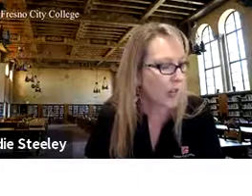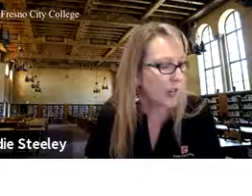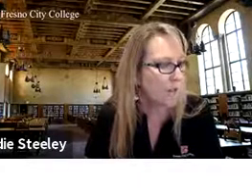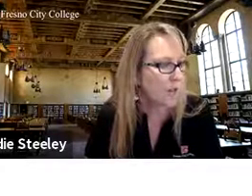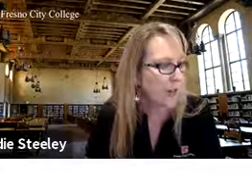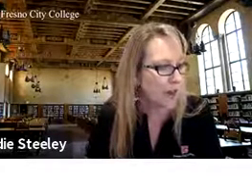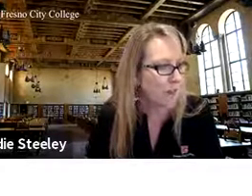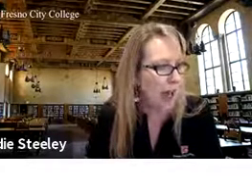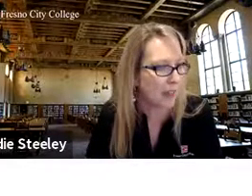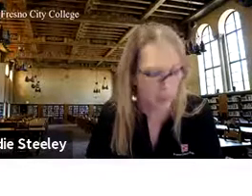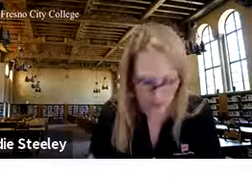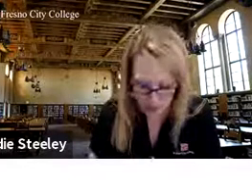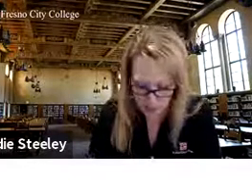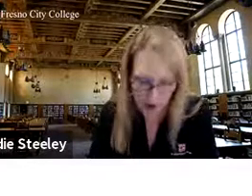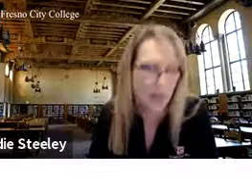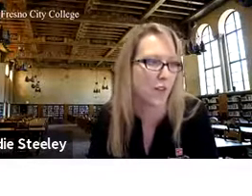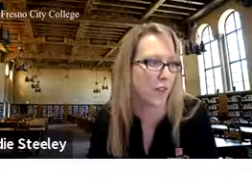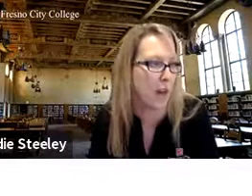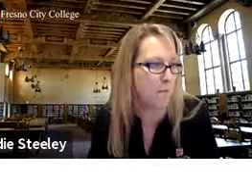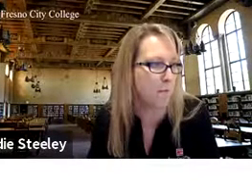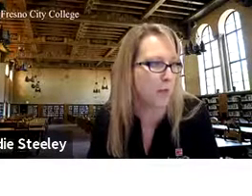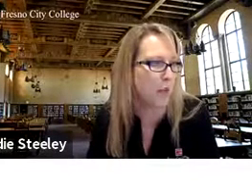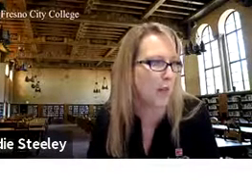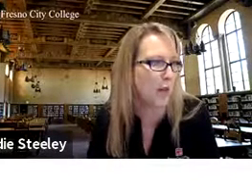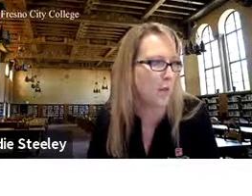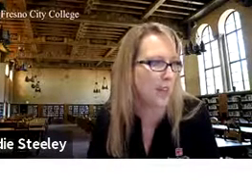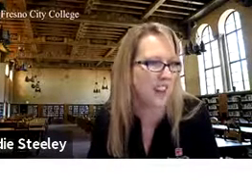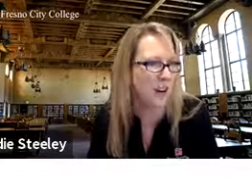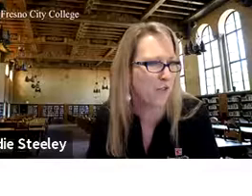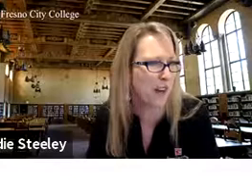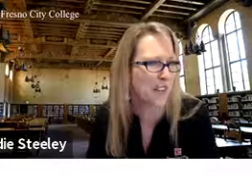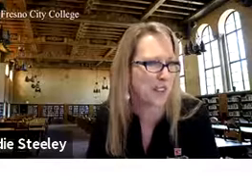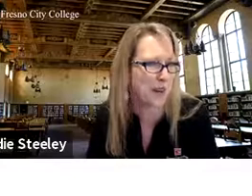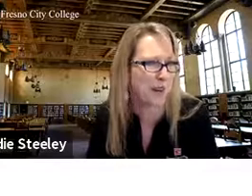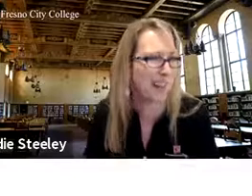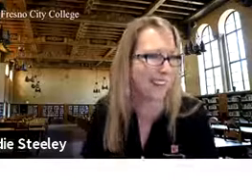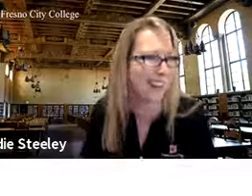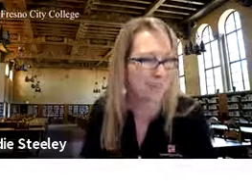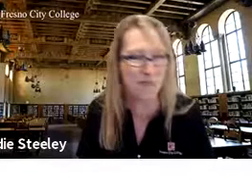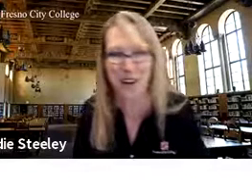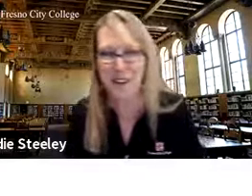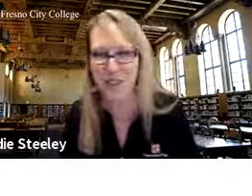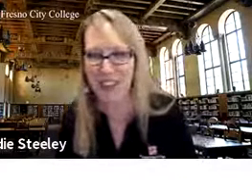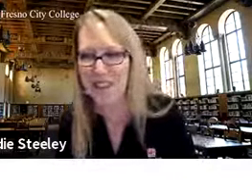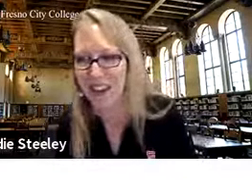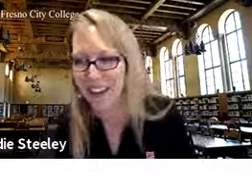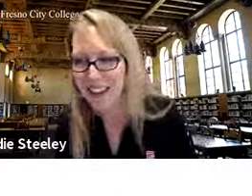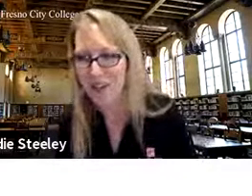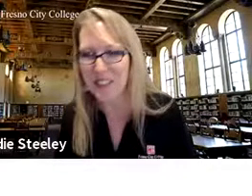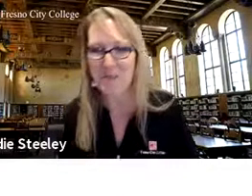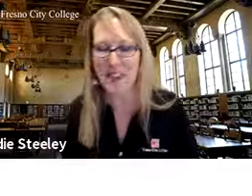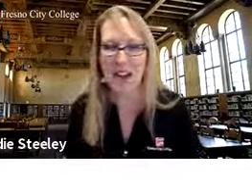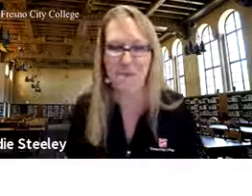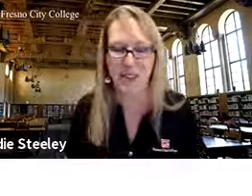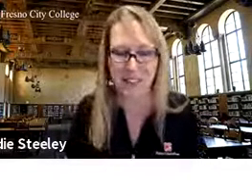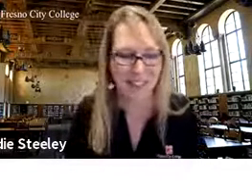getting them to bounce back that we are here for them. And they're here for us to be can be very forgiving. When something happens